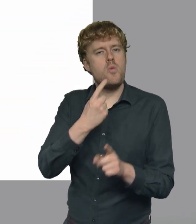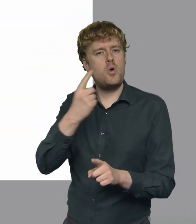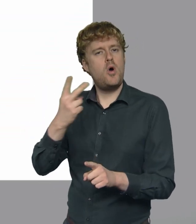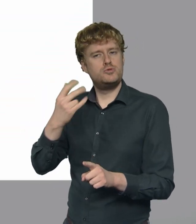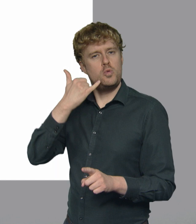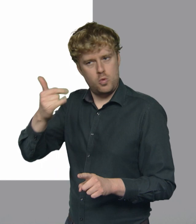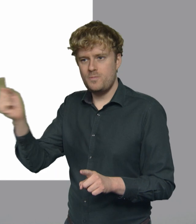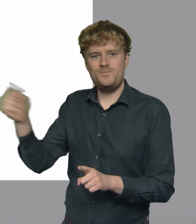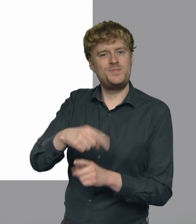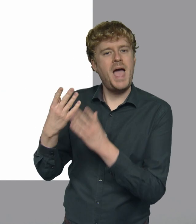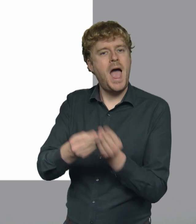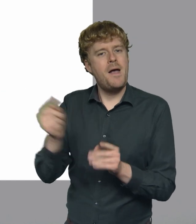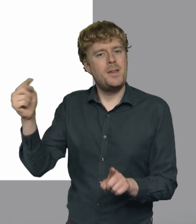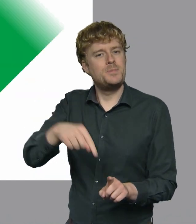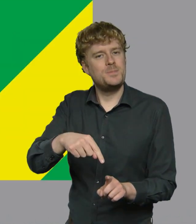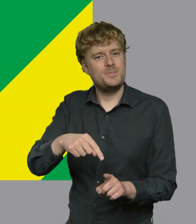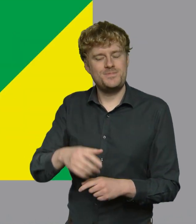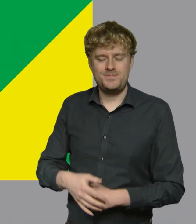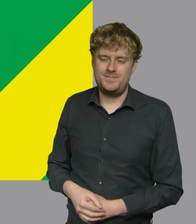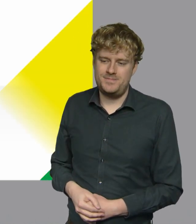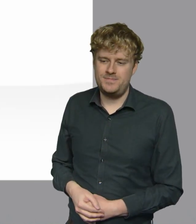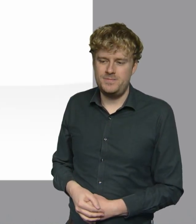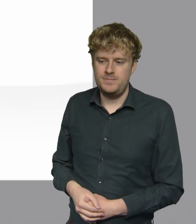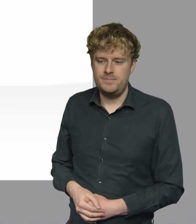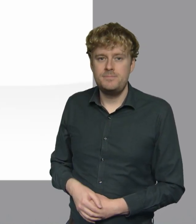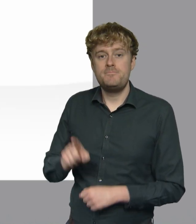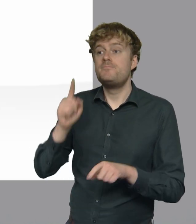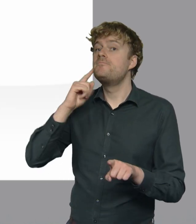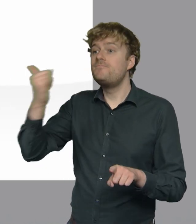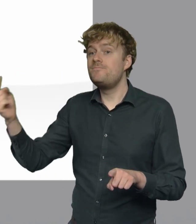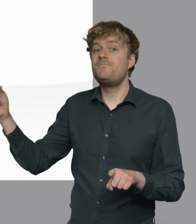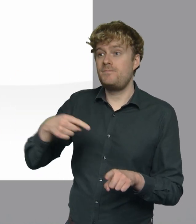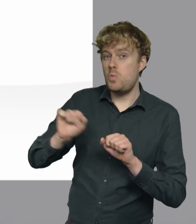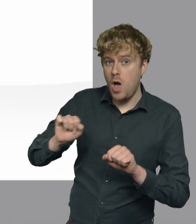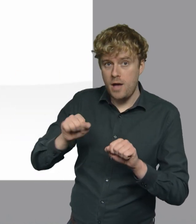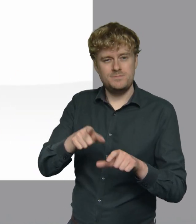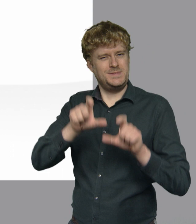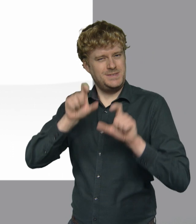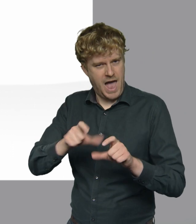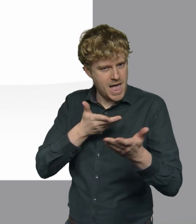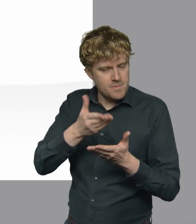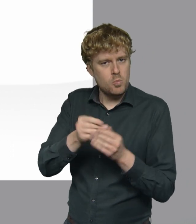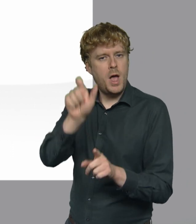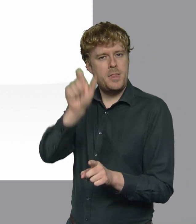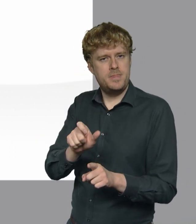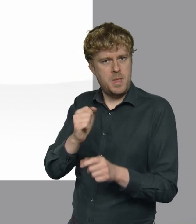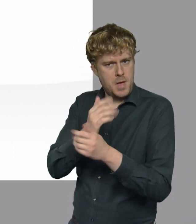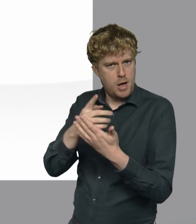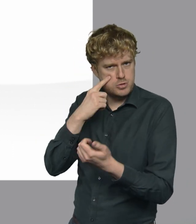for emergency help. While you're waiting for help to arrive, monitor the casualty and keep an eye on the wound,